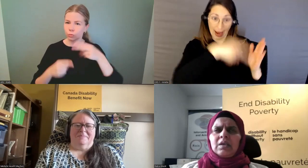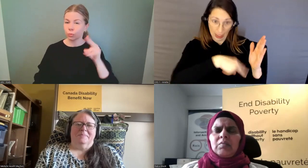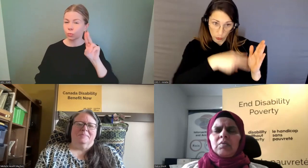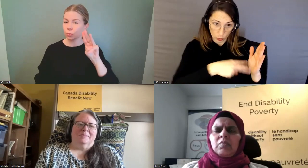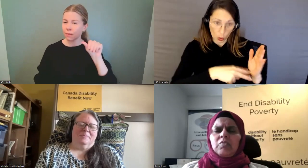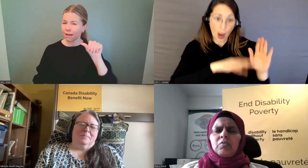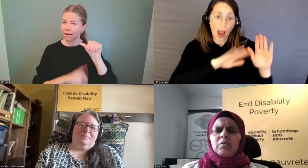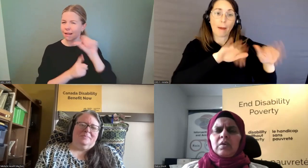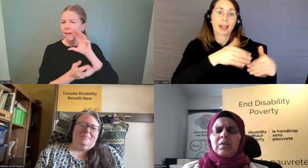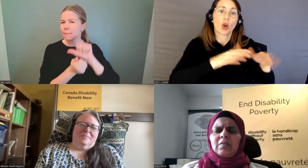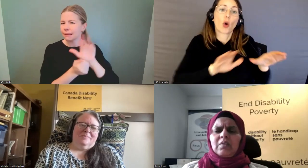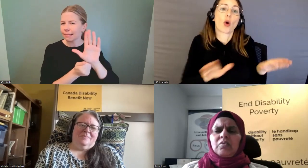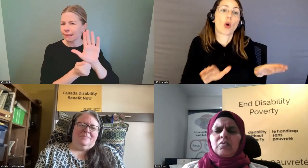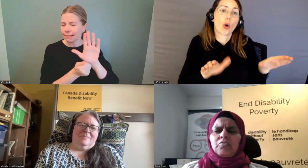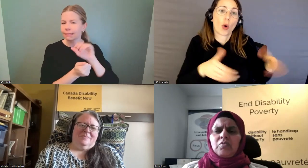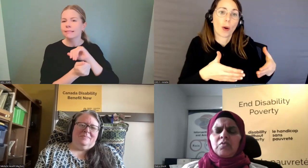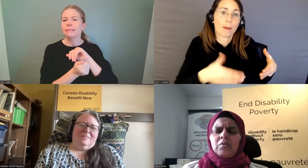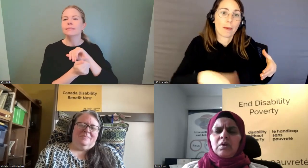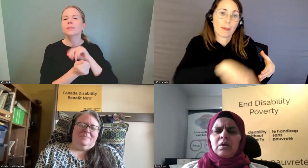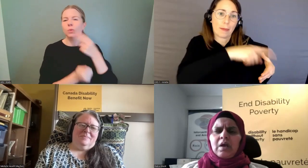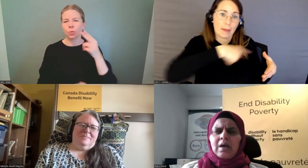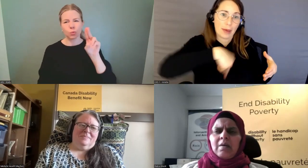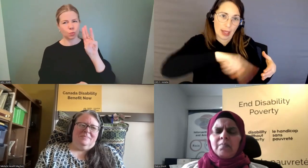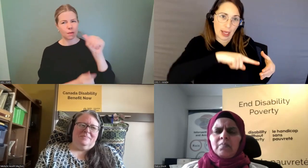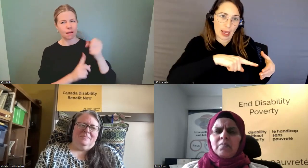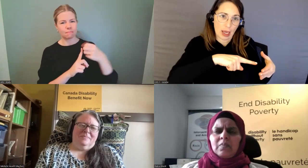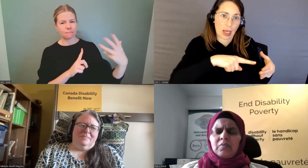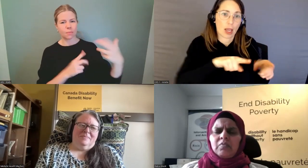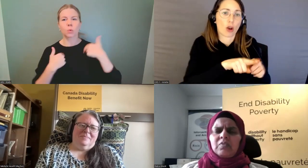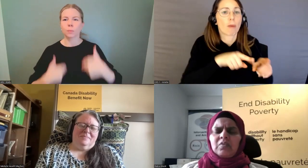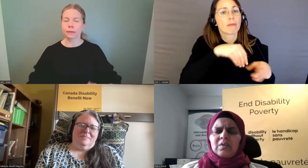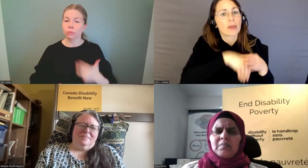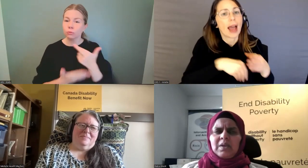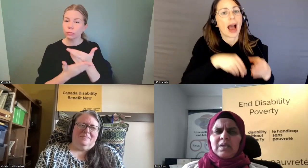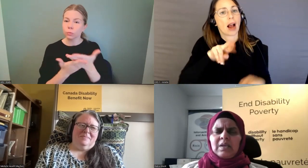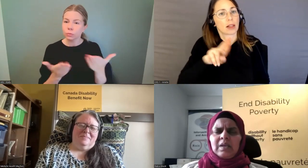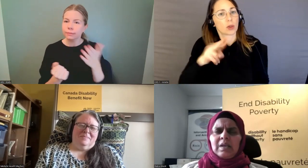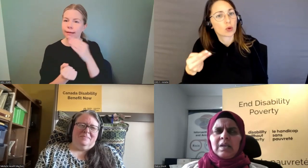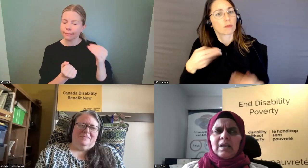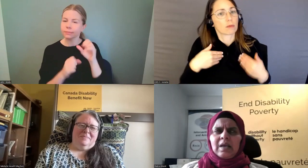RESOURCES AND SOCIAL SERVICES COMMITTEE.